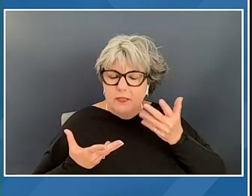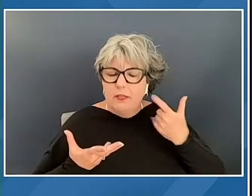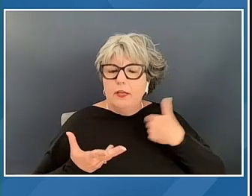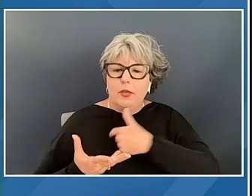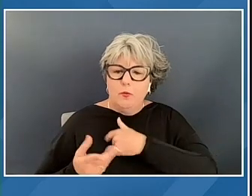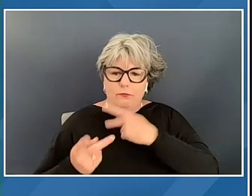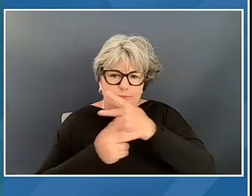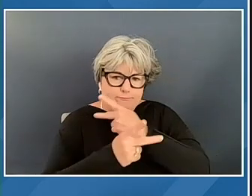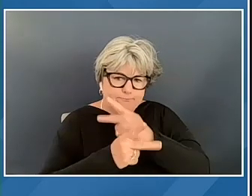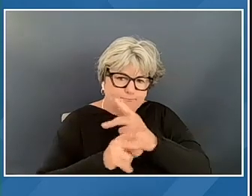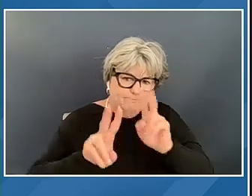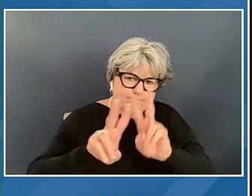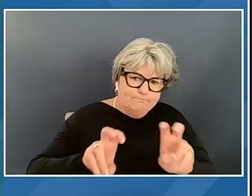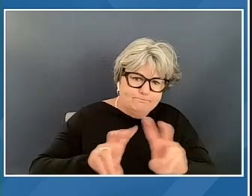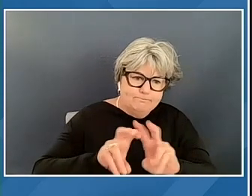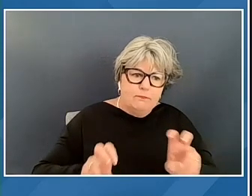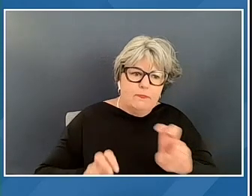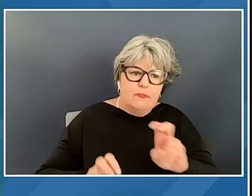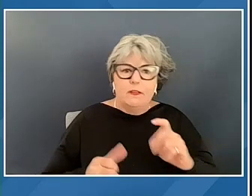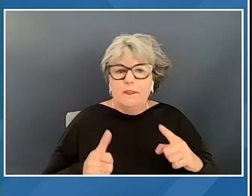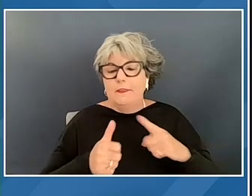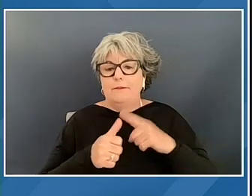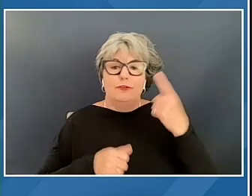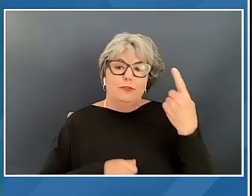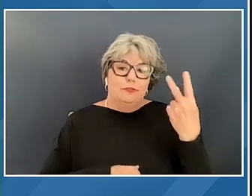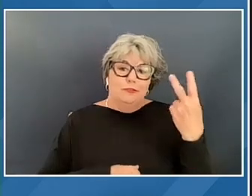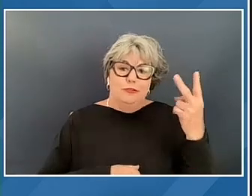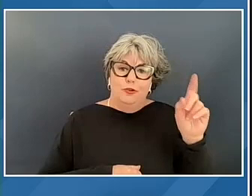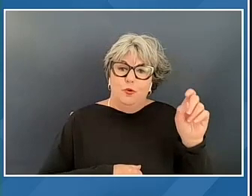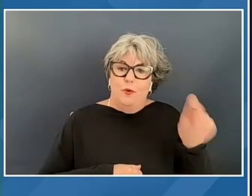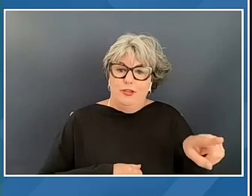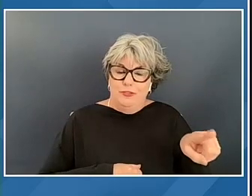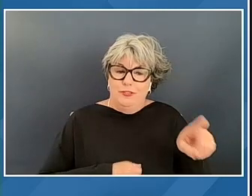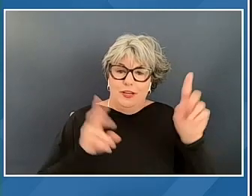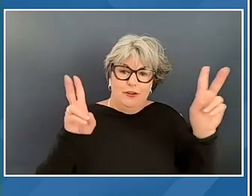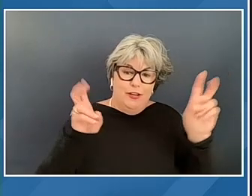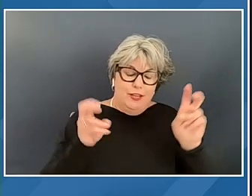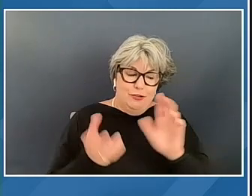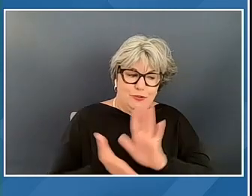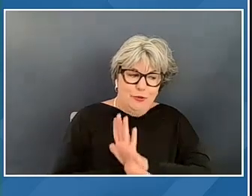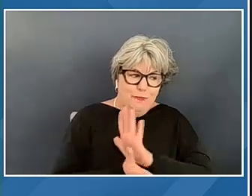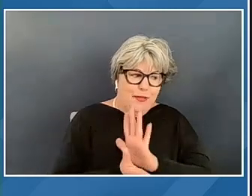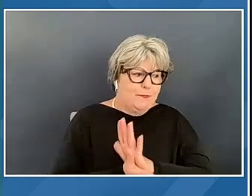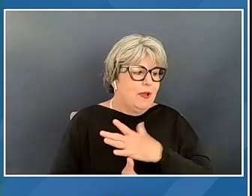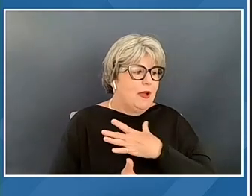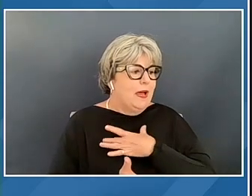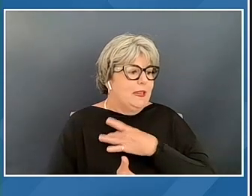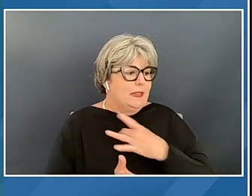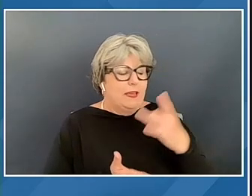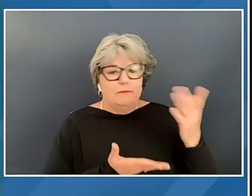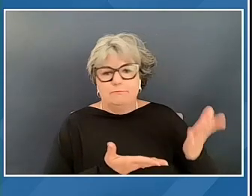These are just the first two questions on our issue paper. I'd like for us to take that back and give